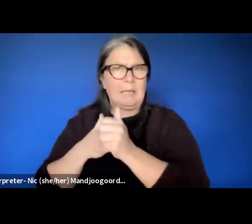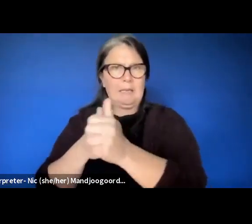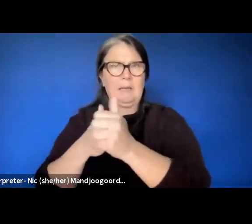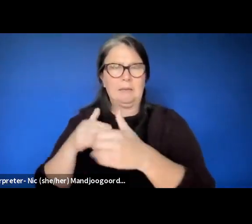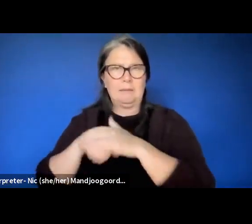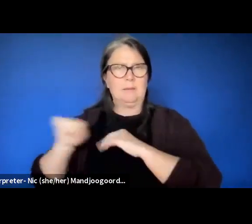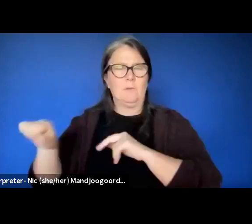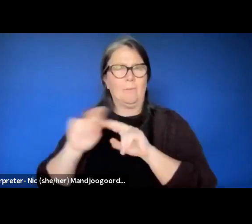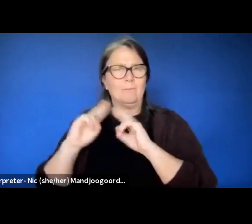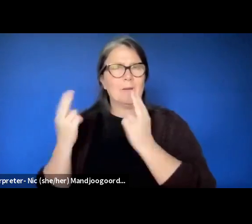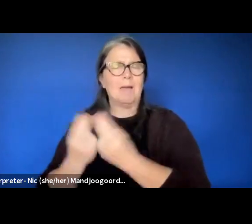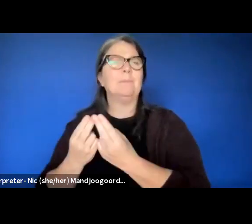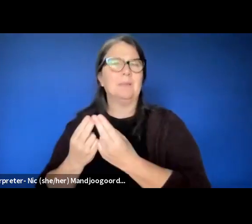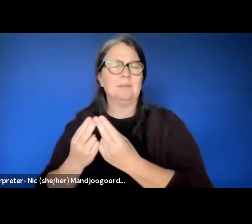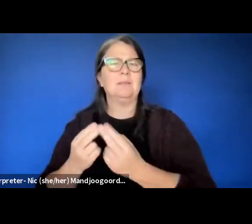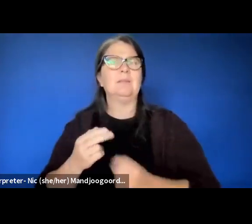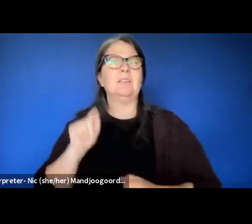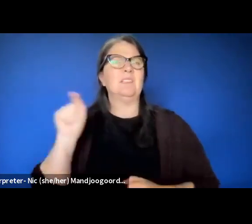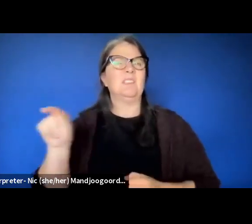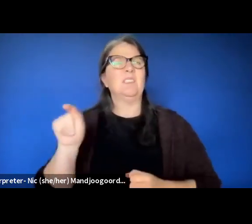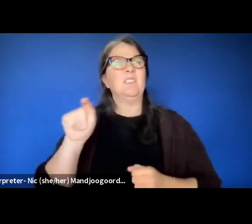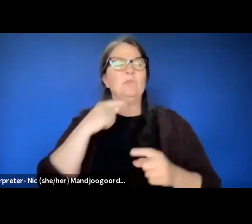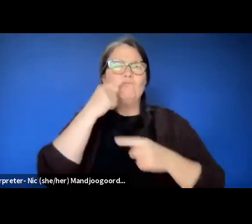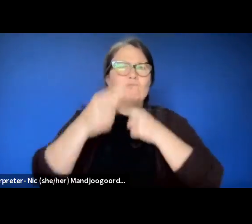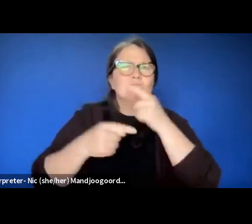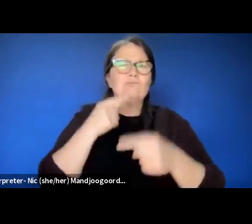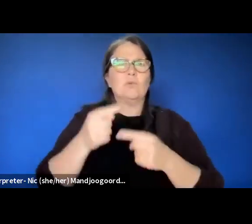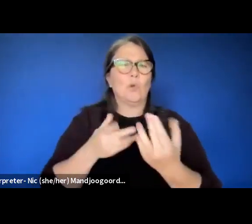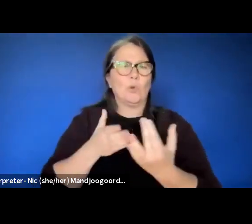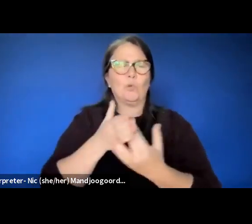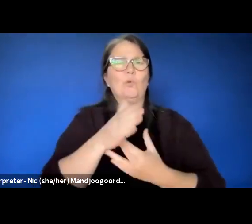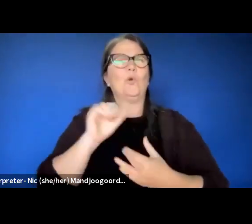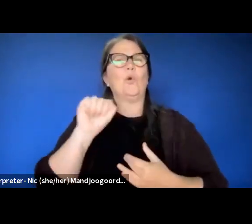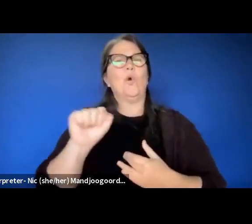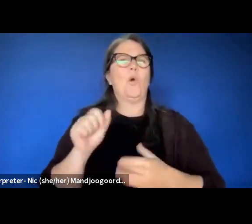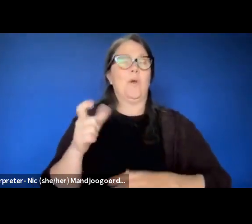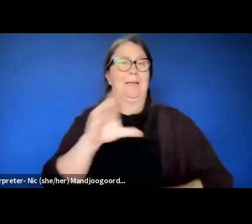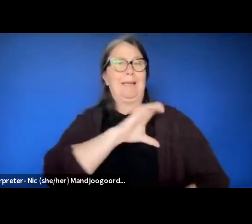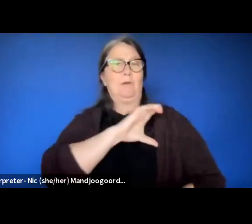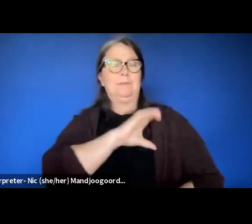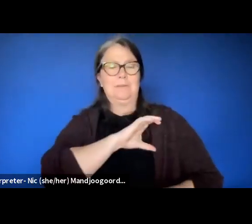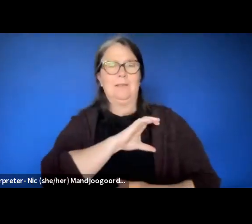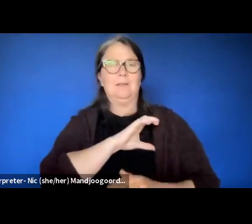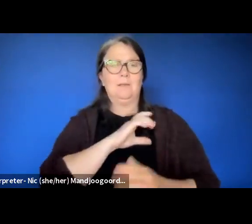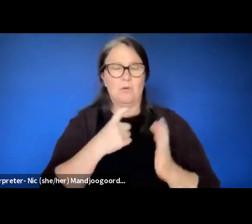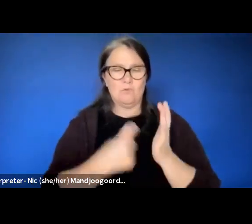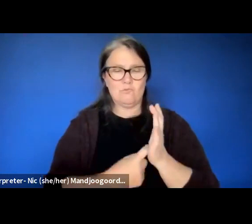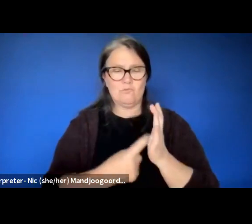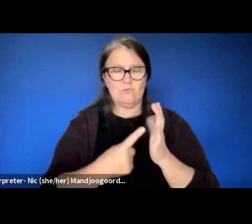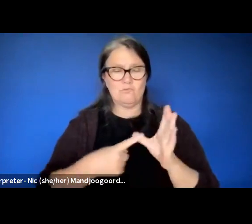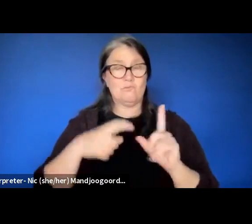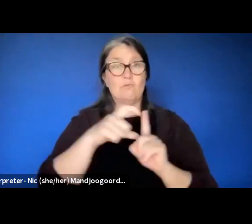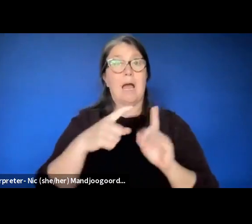Indian family in Singapore. Sherman discusses these issues, opening through his alter ego, Radha, the diva from india. You may know Radha is You may know Radha is the chef